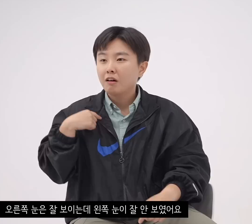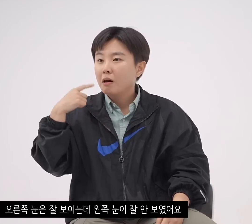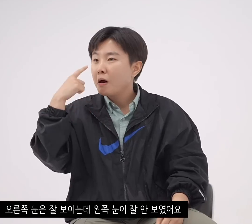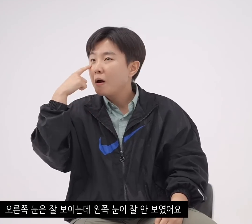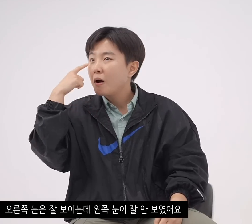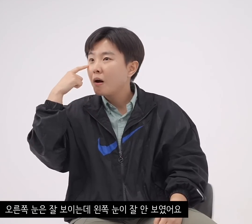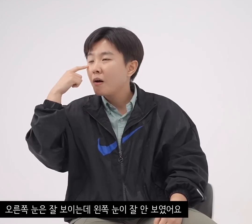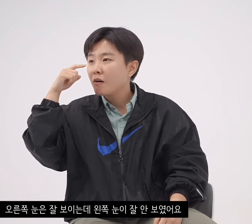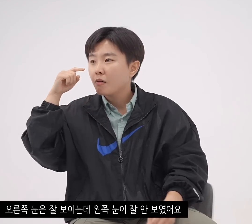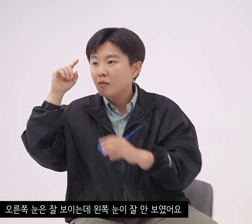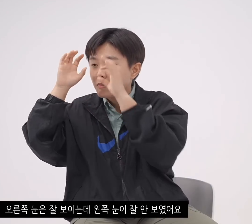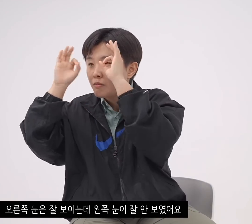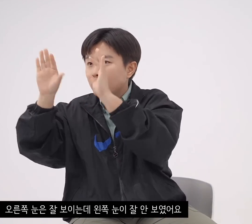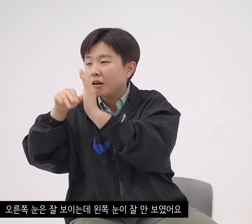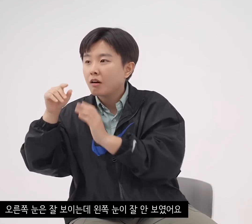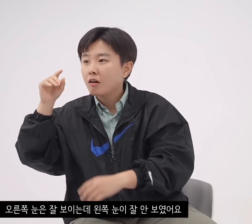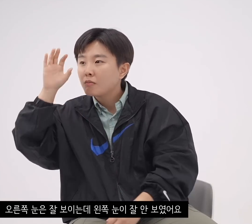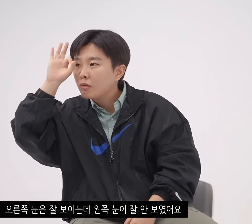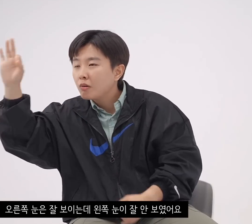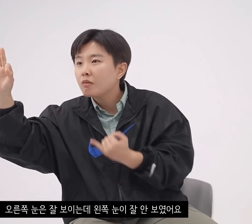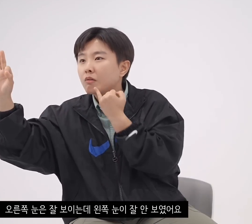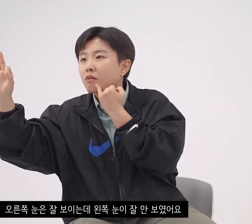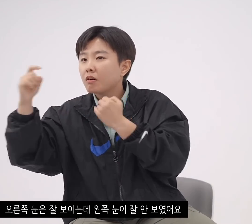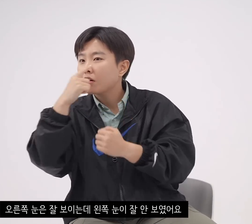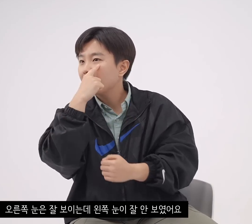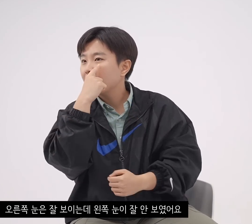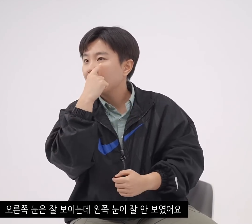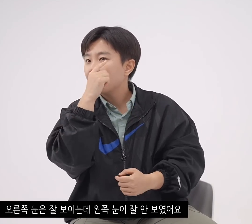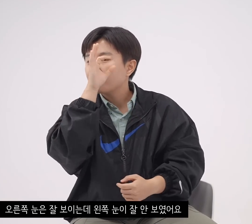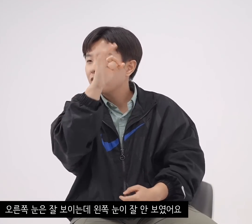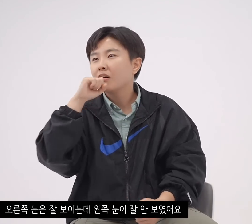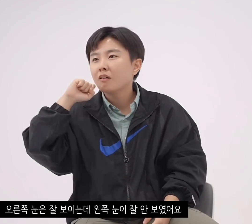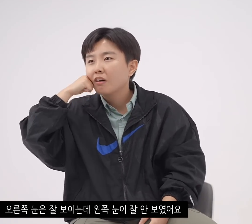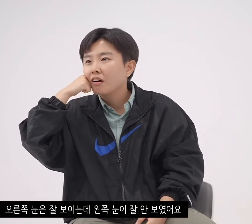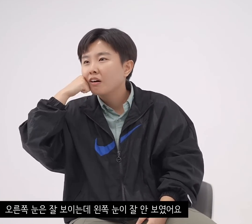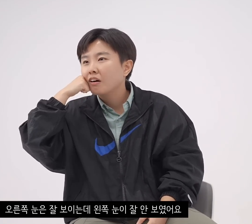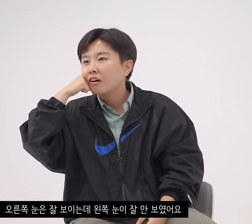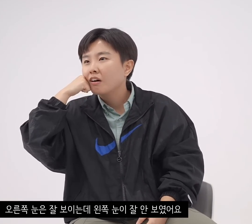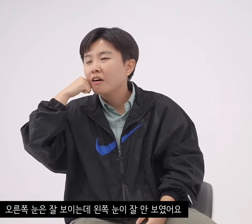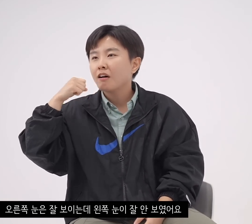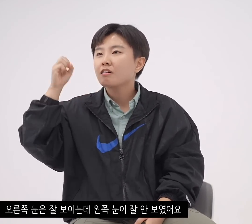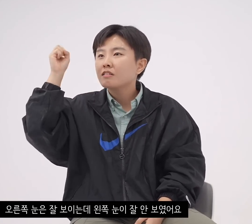I could see well in my right eye, but I couldn't see well in my left eye.